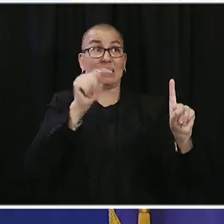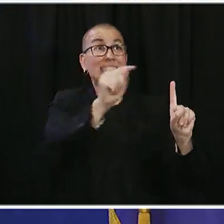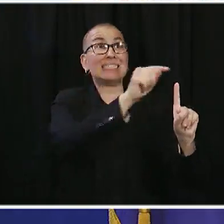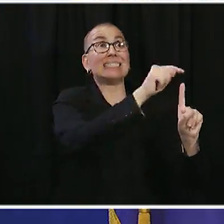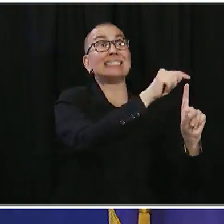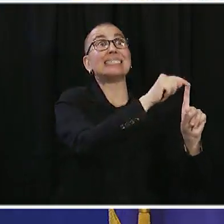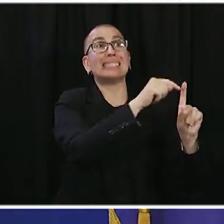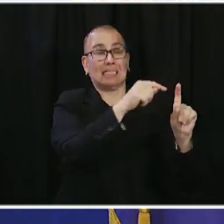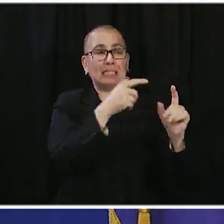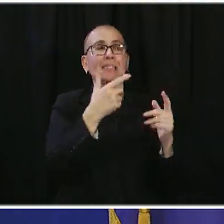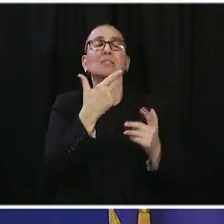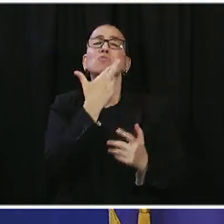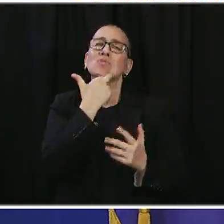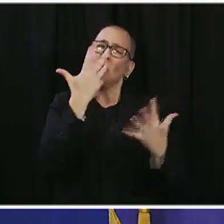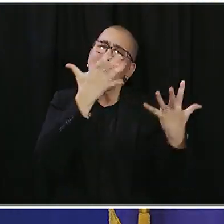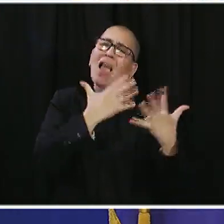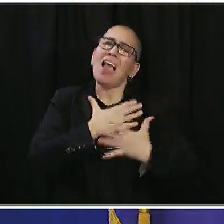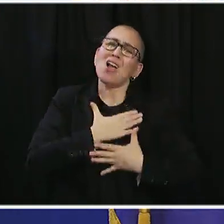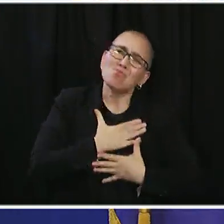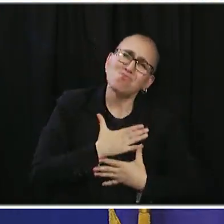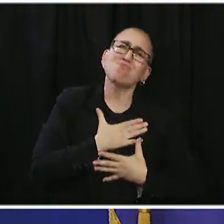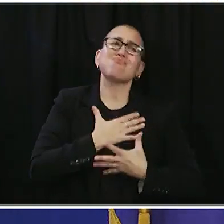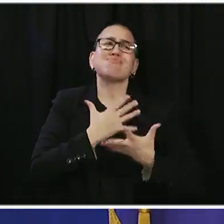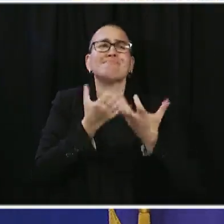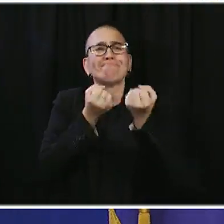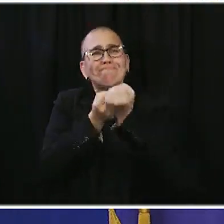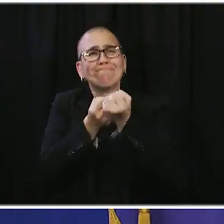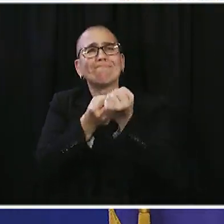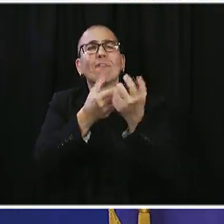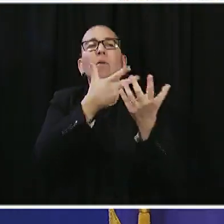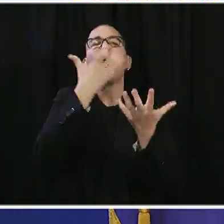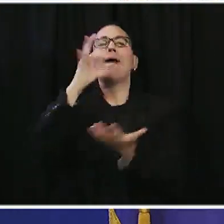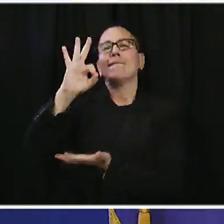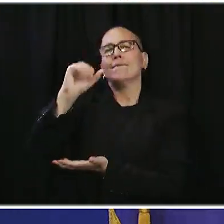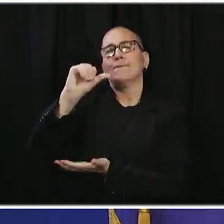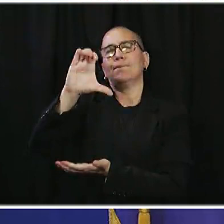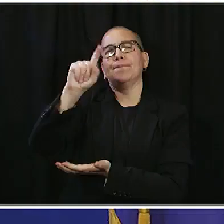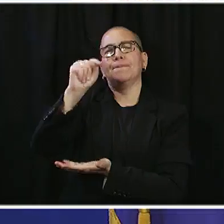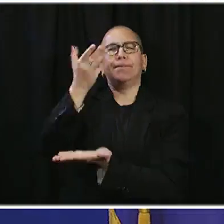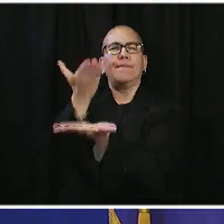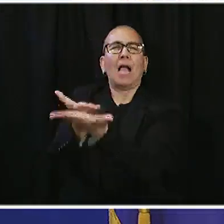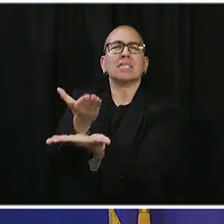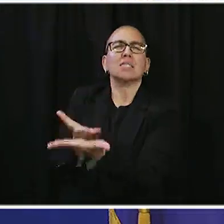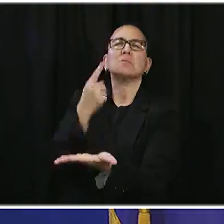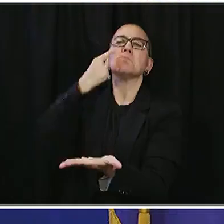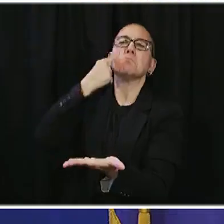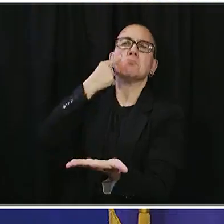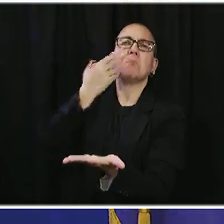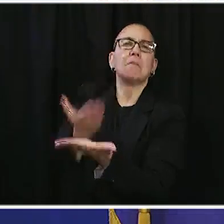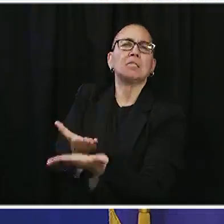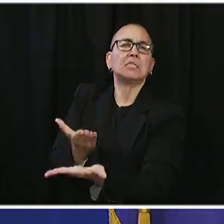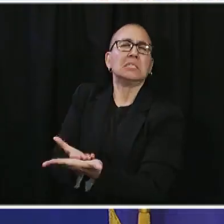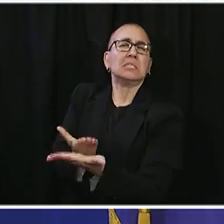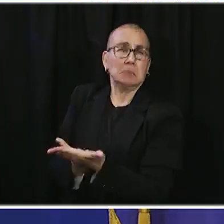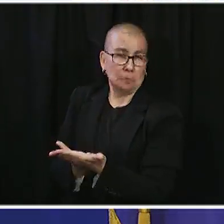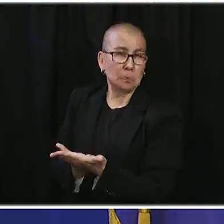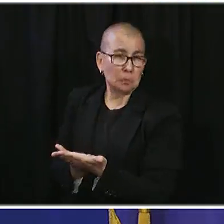WHAT I HEAR FROM THEM IS THEY CERTAINLY DON'T NEED SYMPATHY FROM ME. THEY NEED GUIDANCE OF HOW TO GET THERE. YOU'RE SEEING THIS IN STATES.